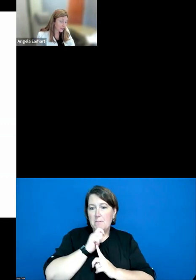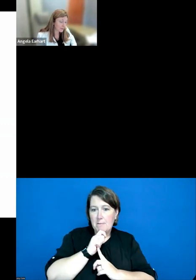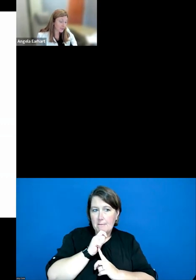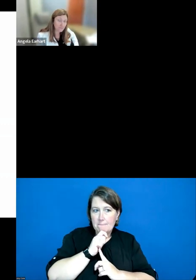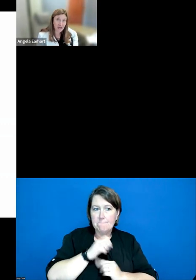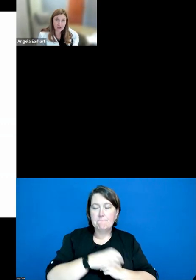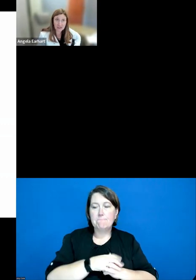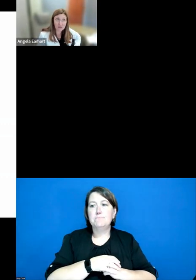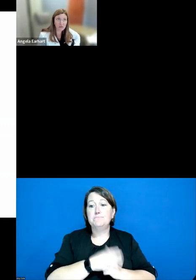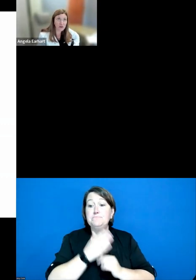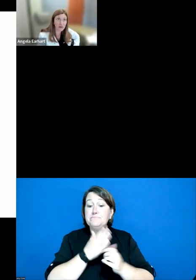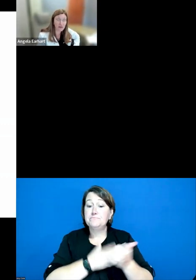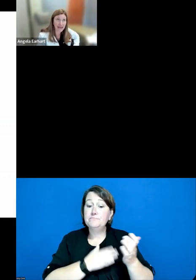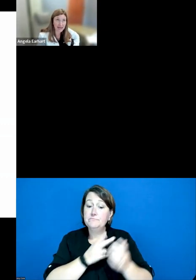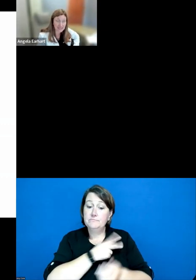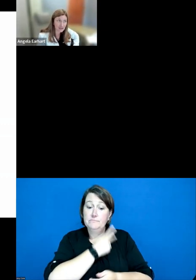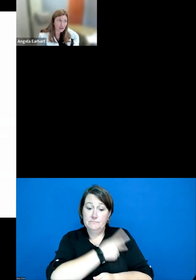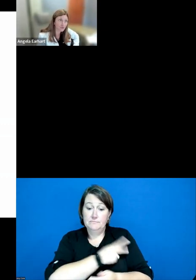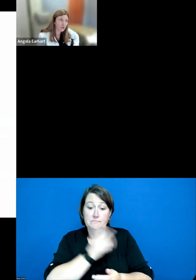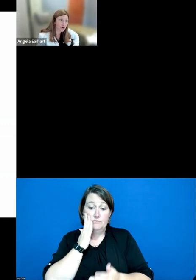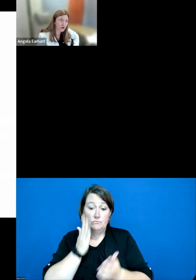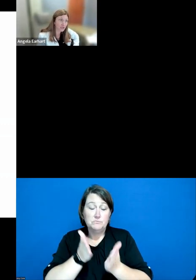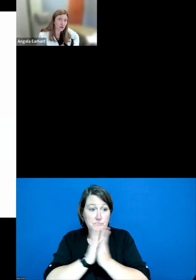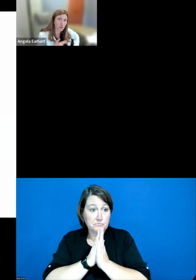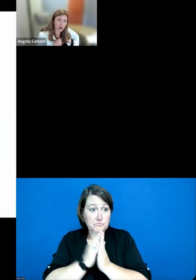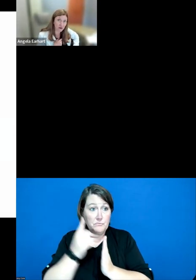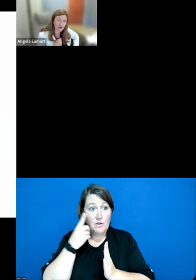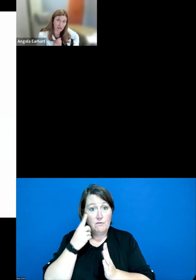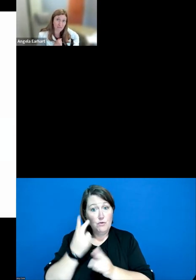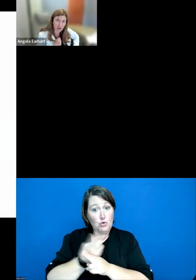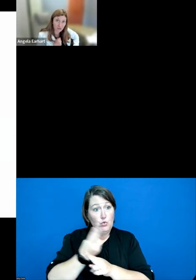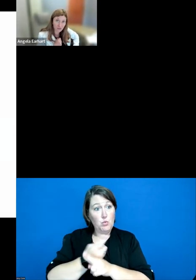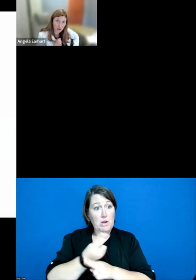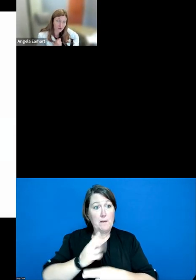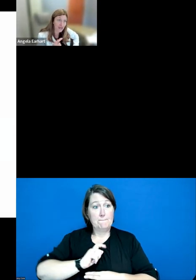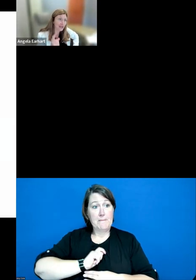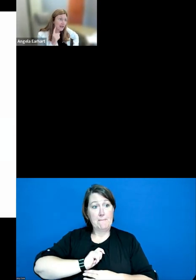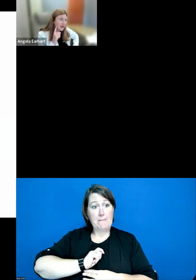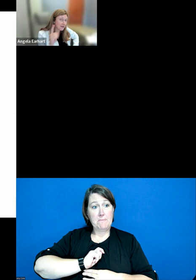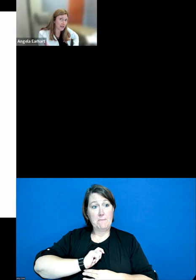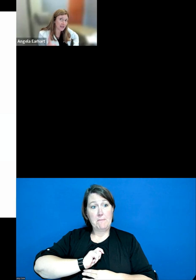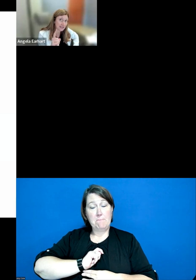Some patients will ask for you to wear a microphone that is